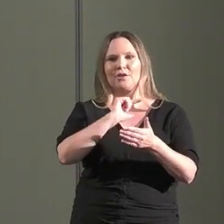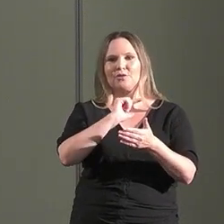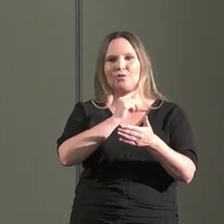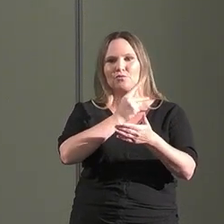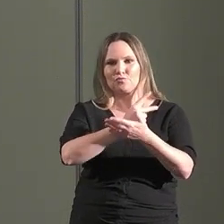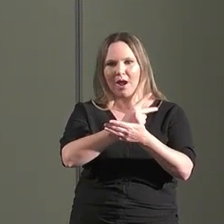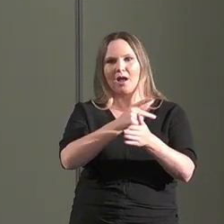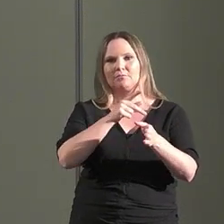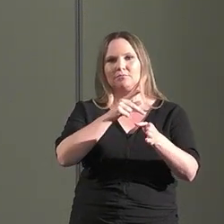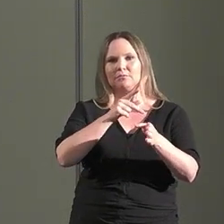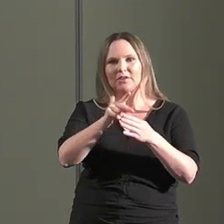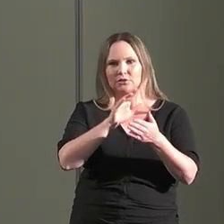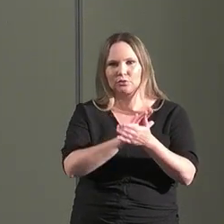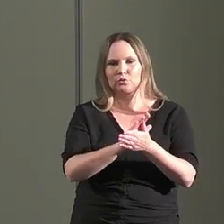the bar gets smaller and smaller.